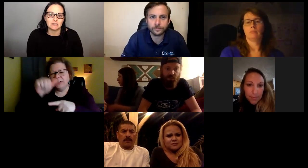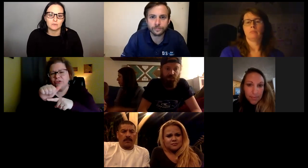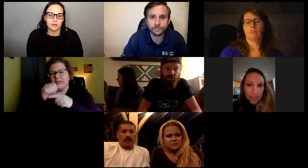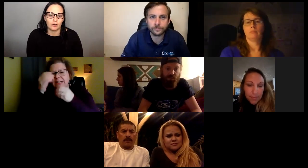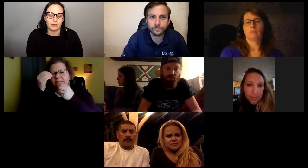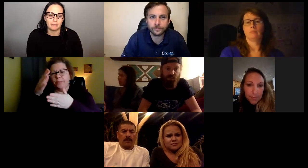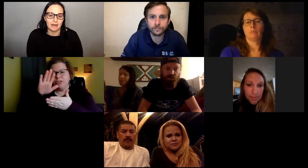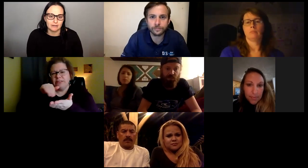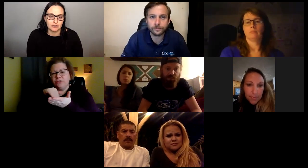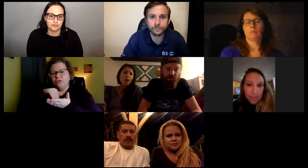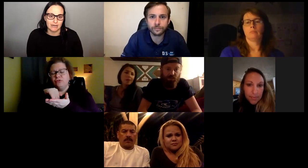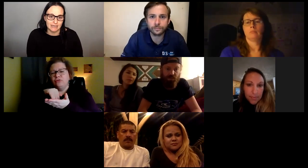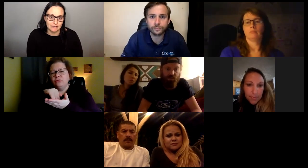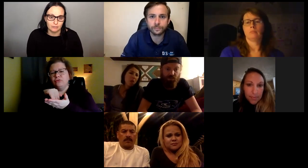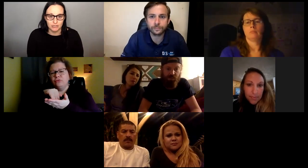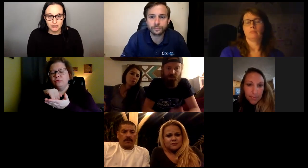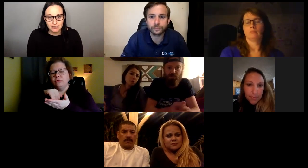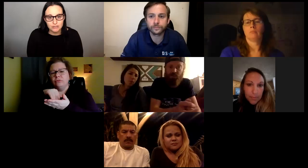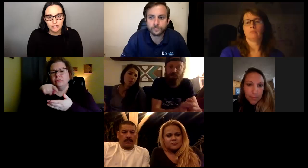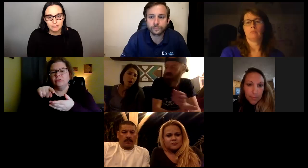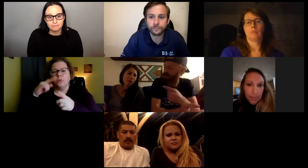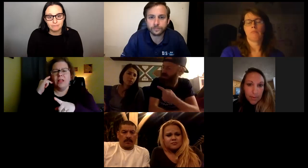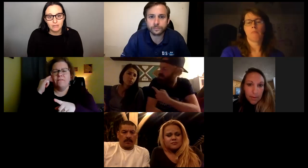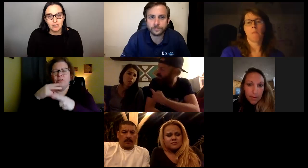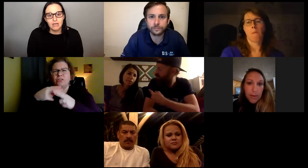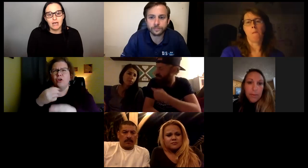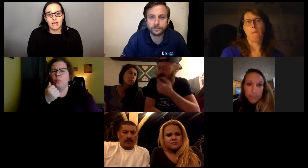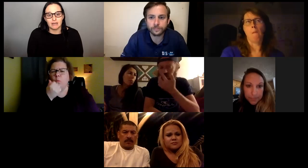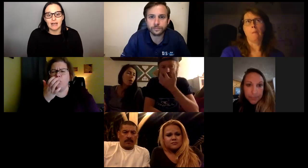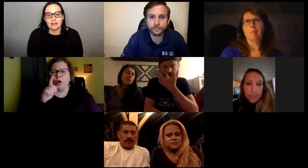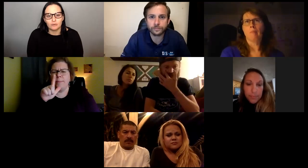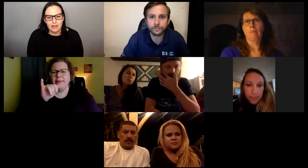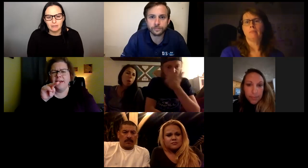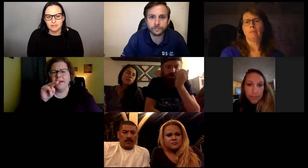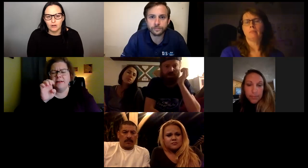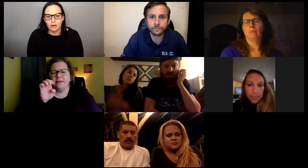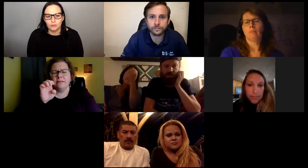what's called a parent training information center uh